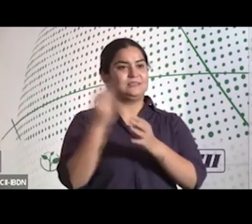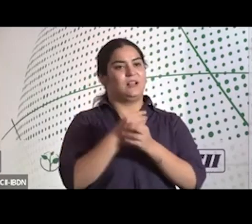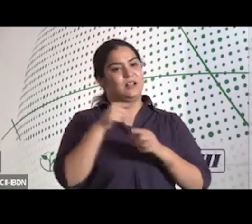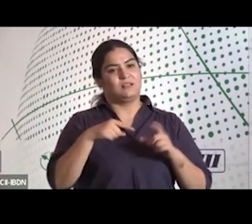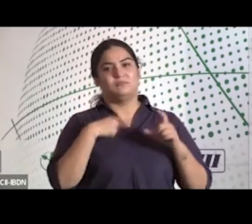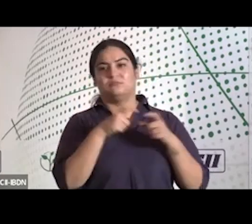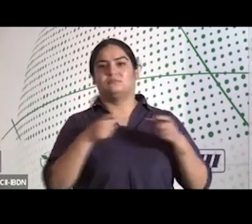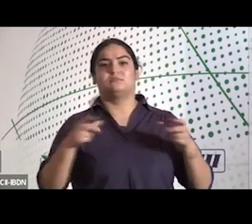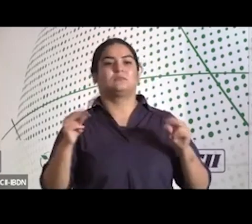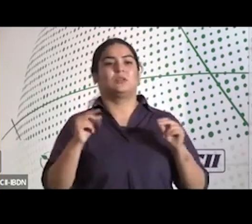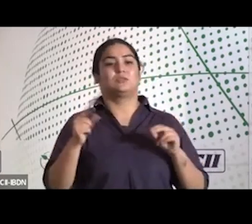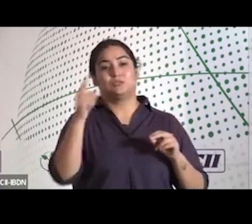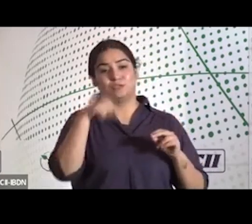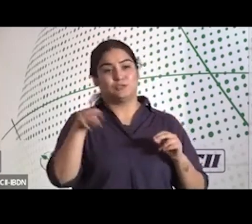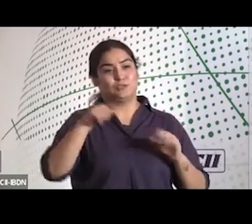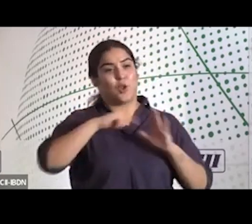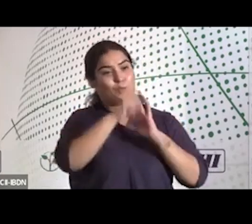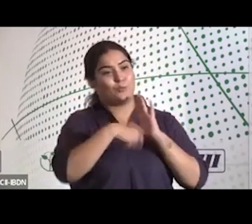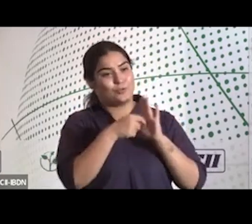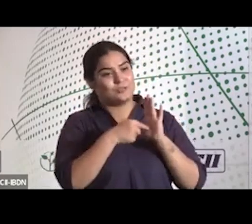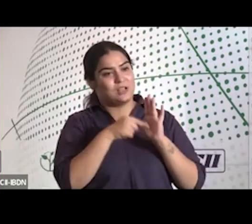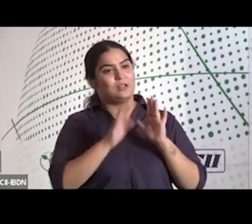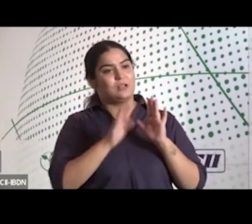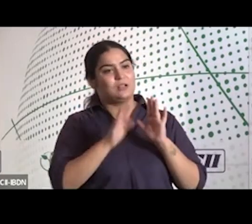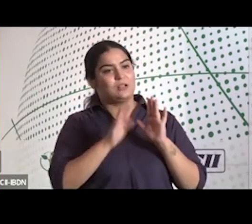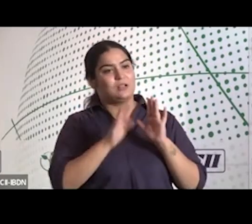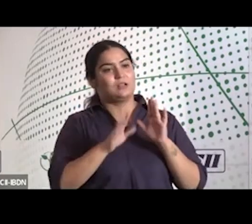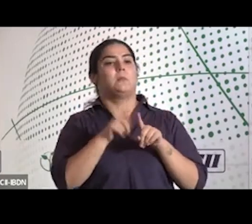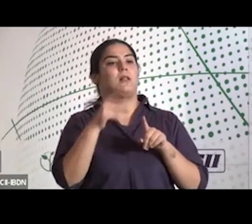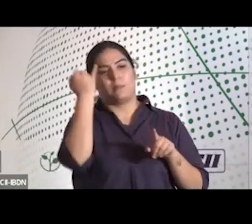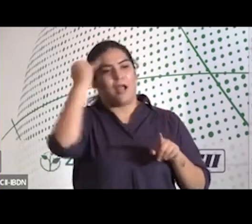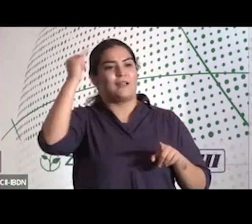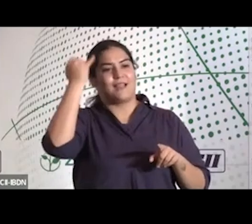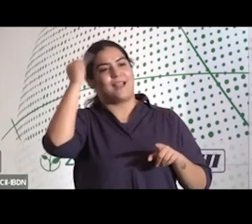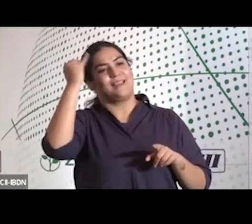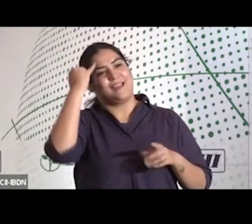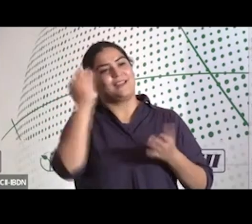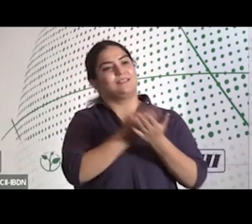the Zero project is about innovations. We can't wait forever.